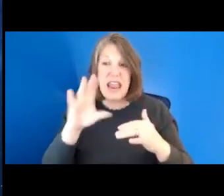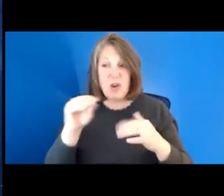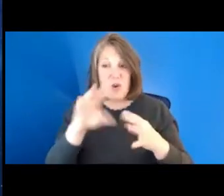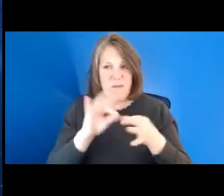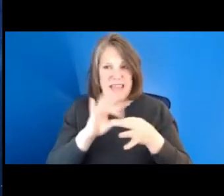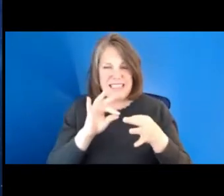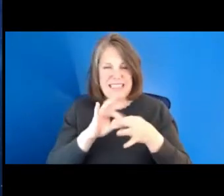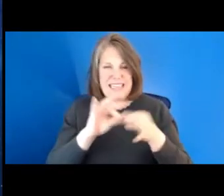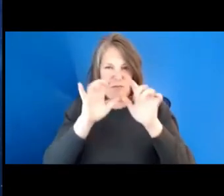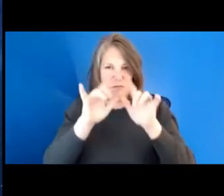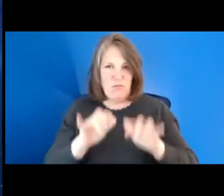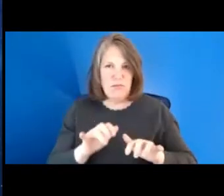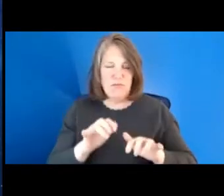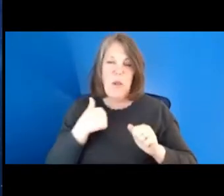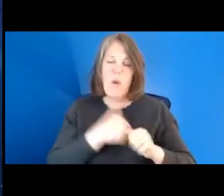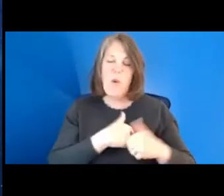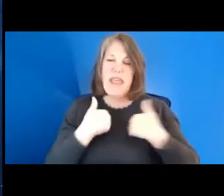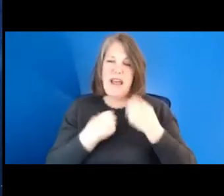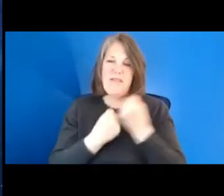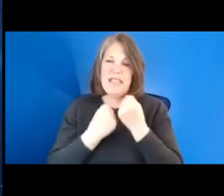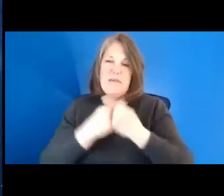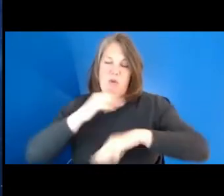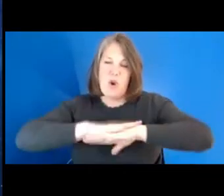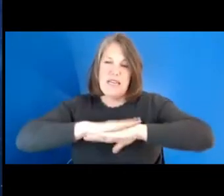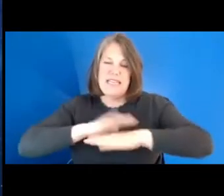We have 17:15:24 a support desk that is open from